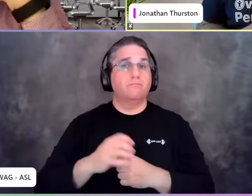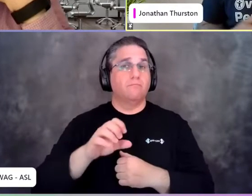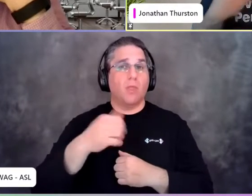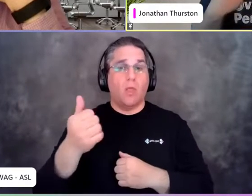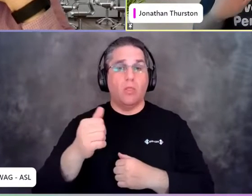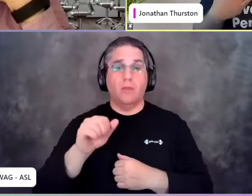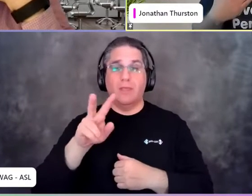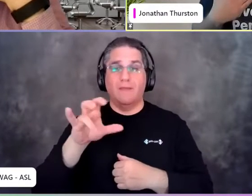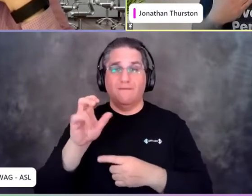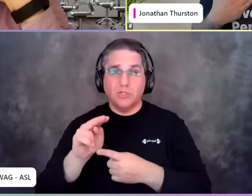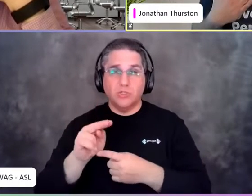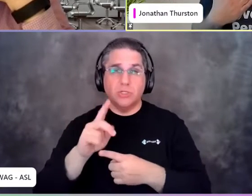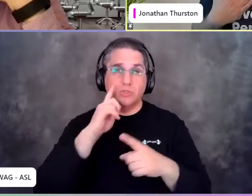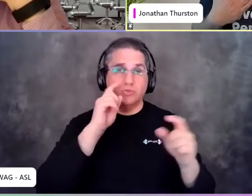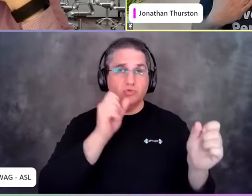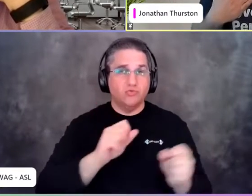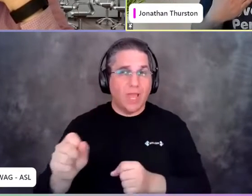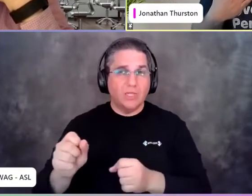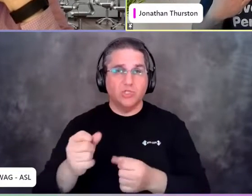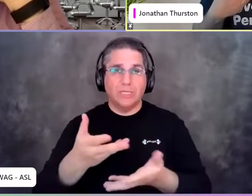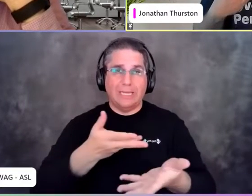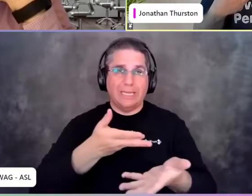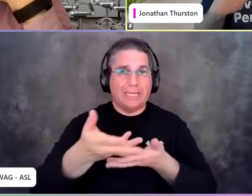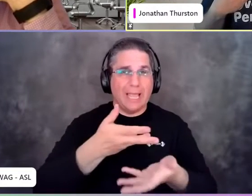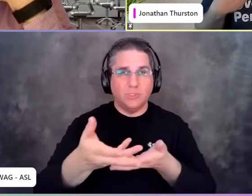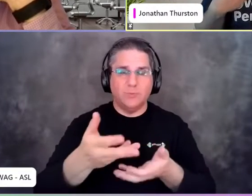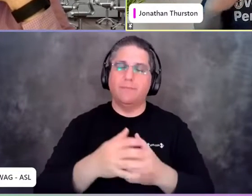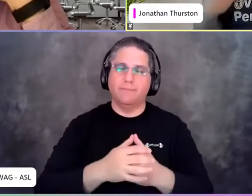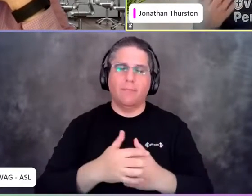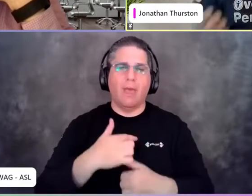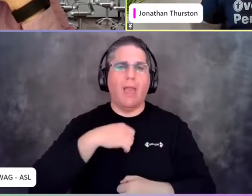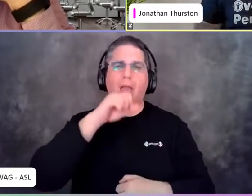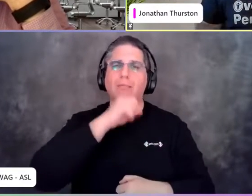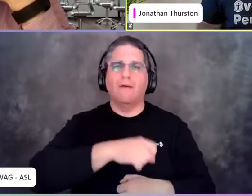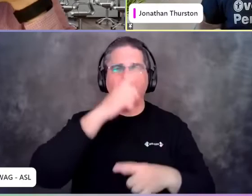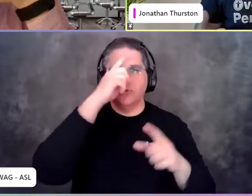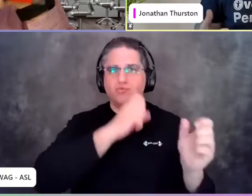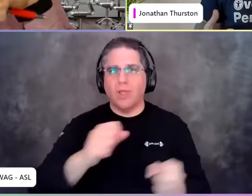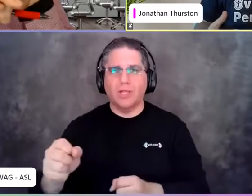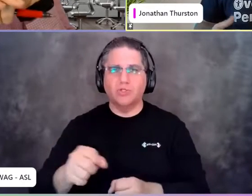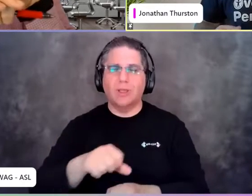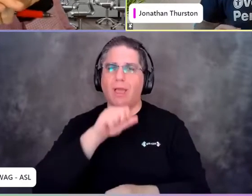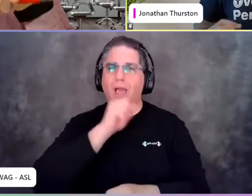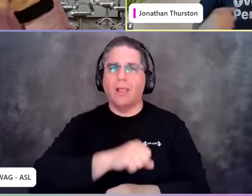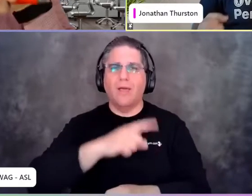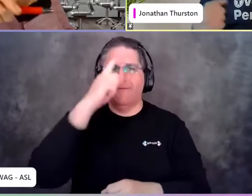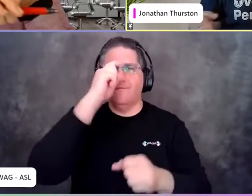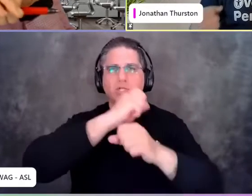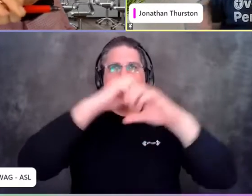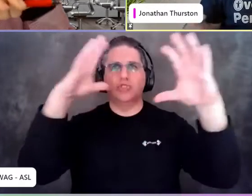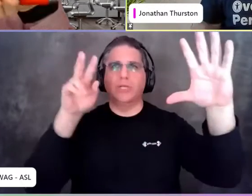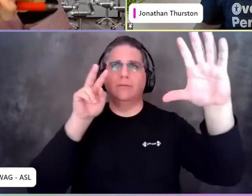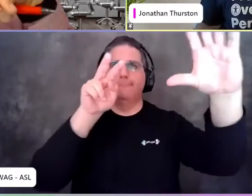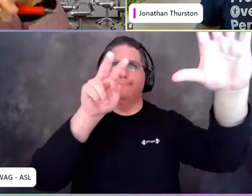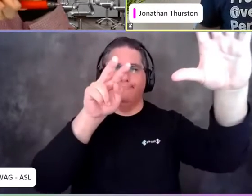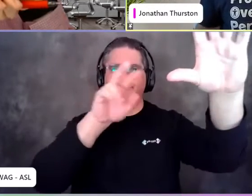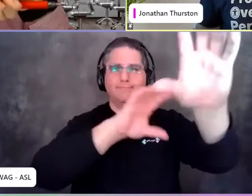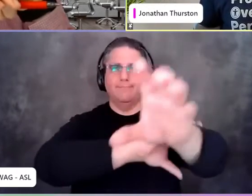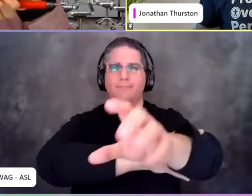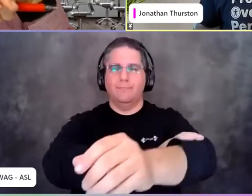pillar around that with this model. Vision strategy engagement, this is one of my favorite parts as